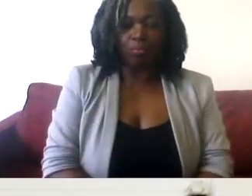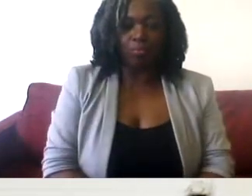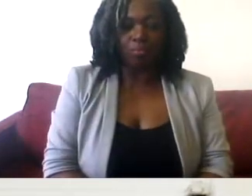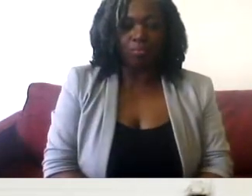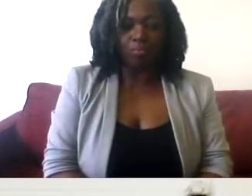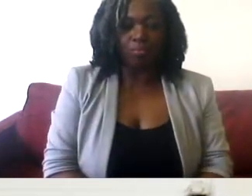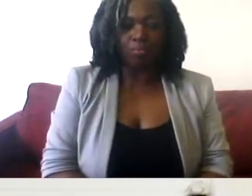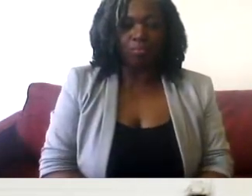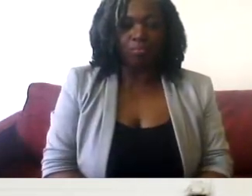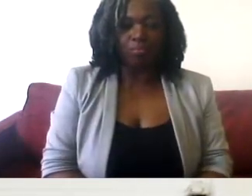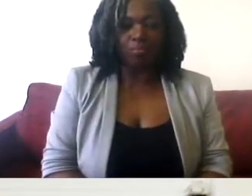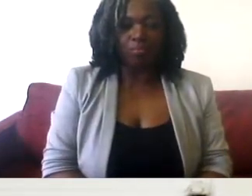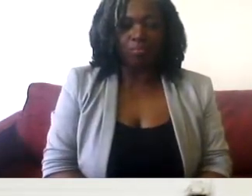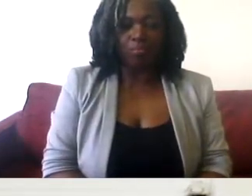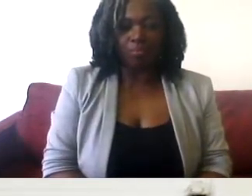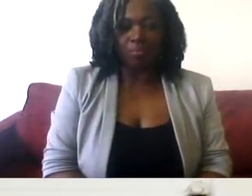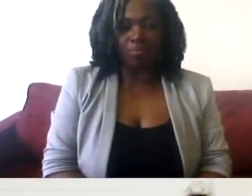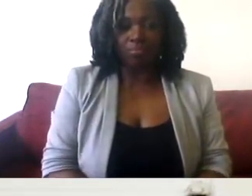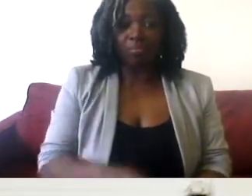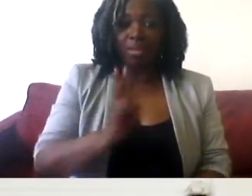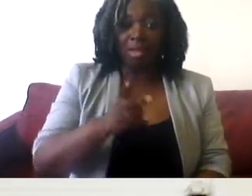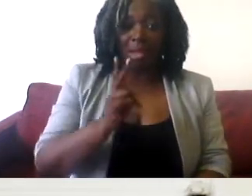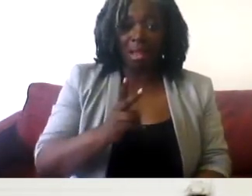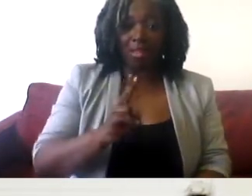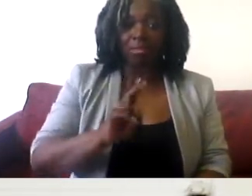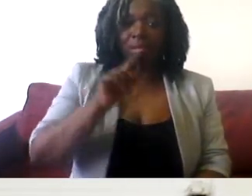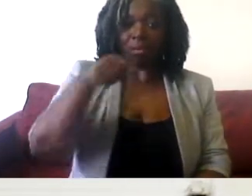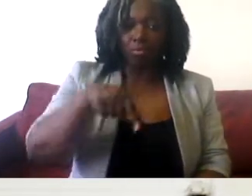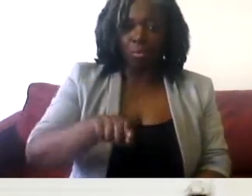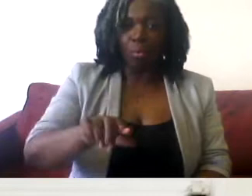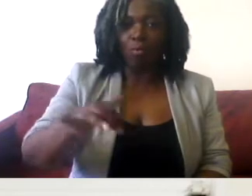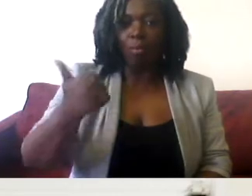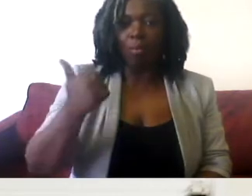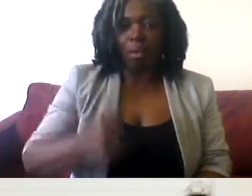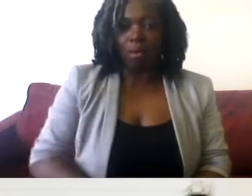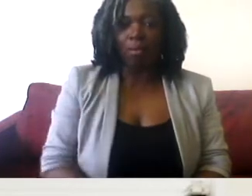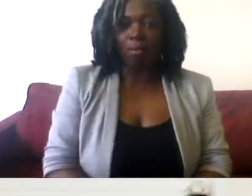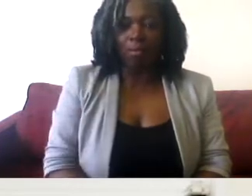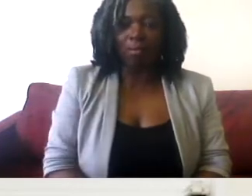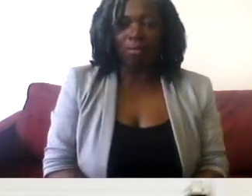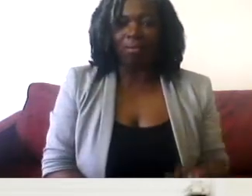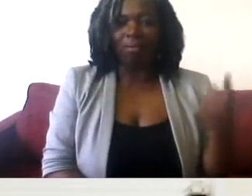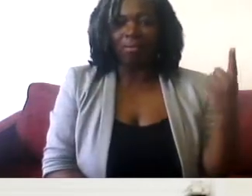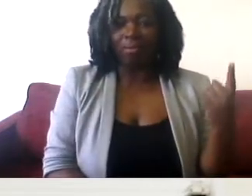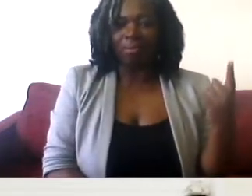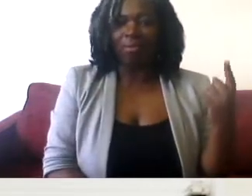so. After that, we're going to repeat our